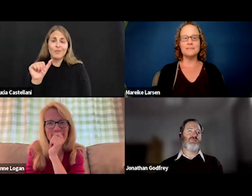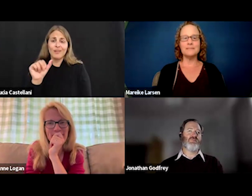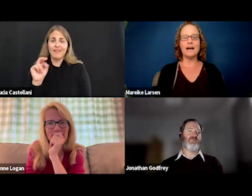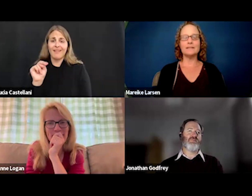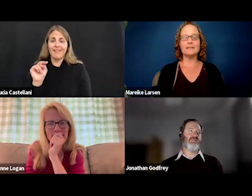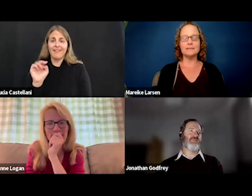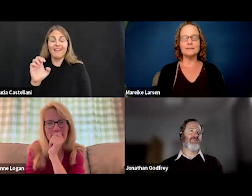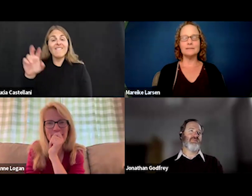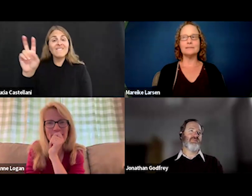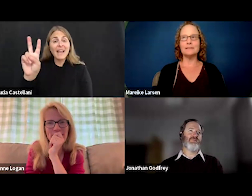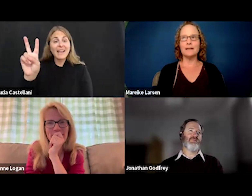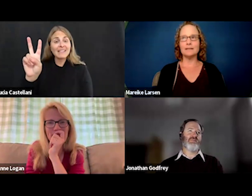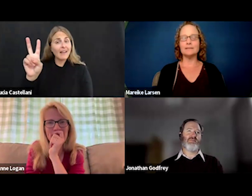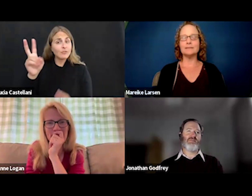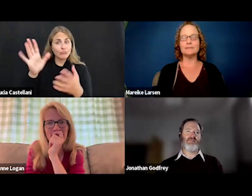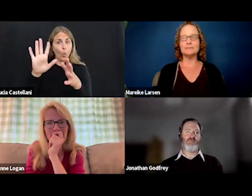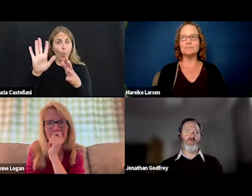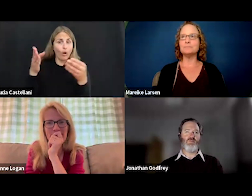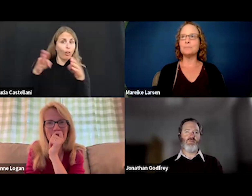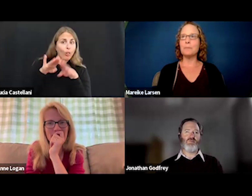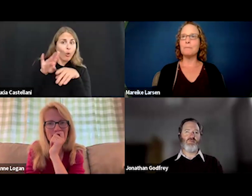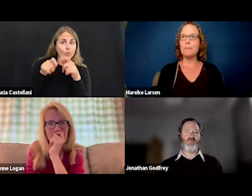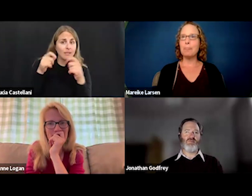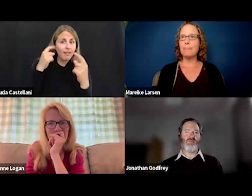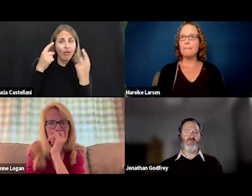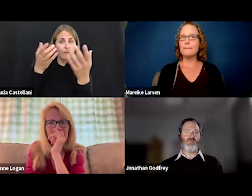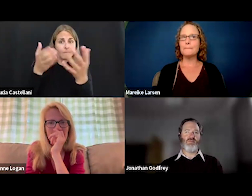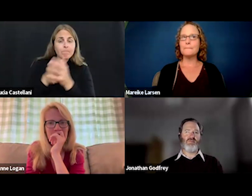Venkatesh, what are your closing thoughts?